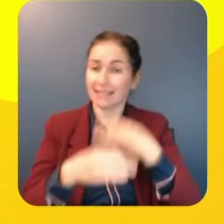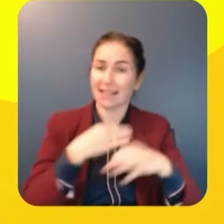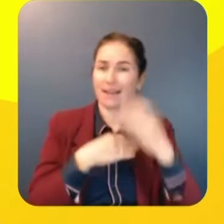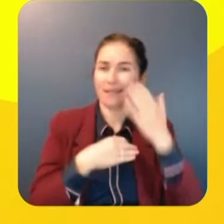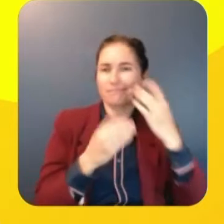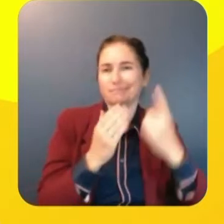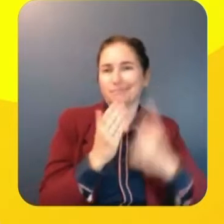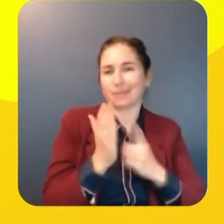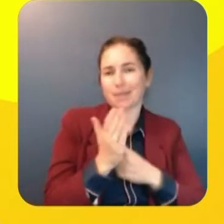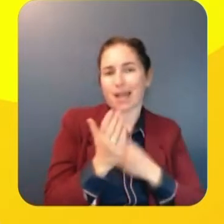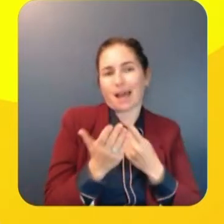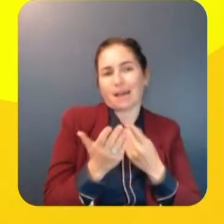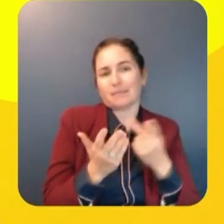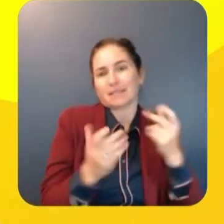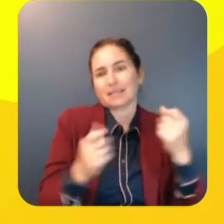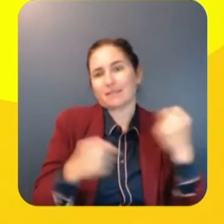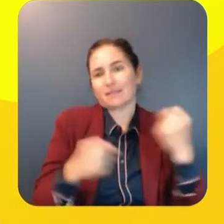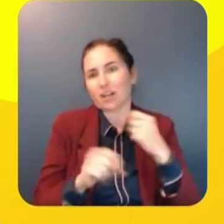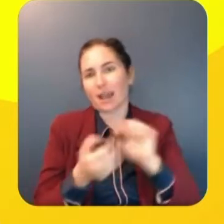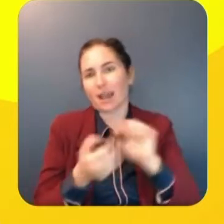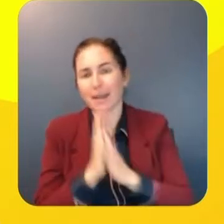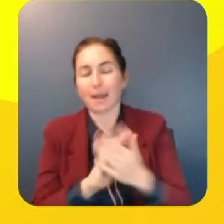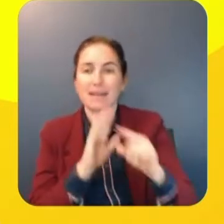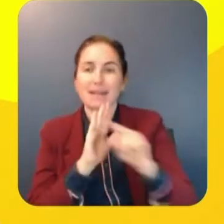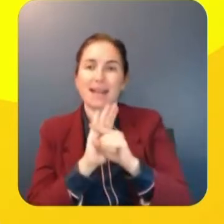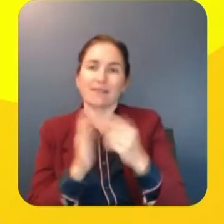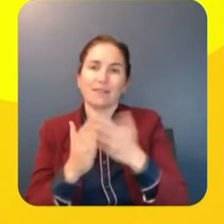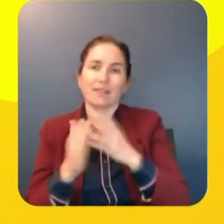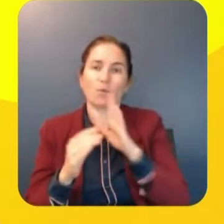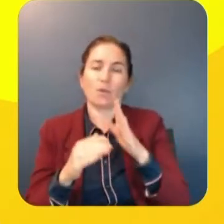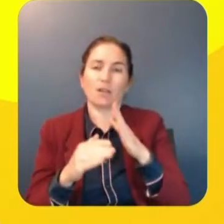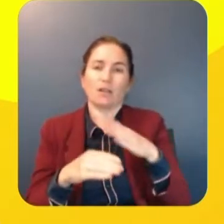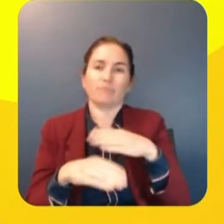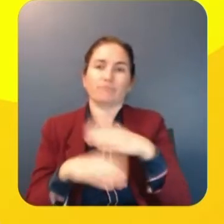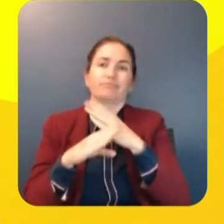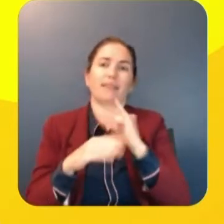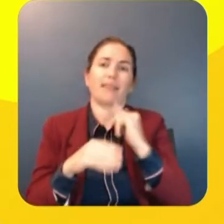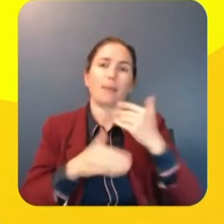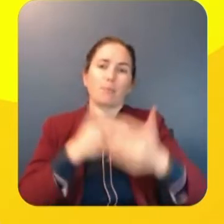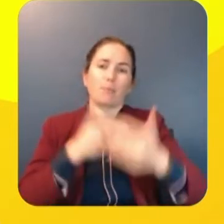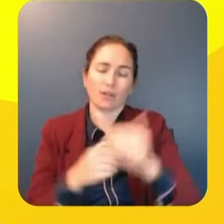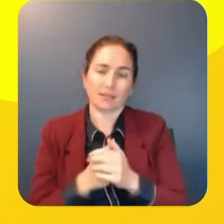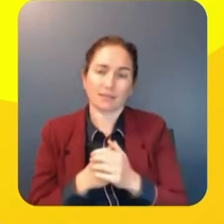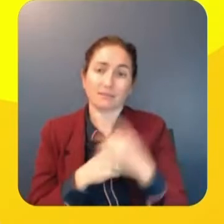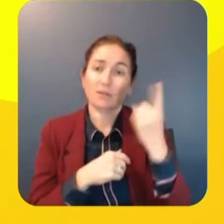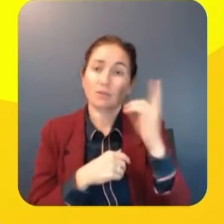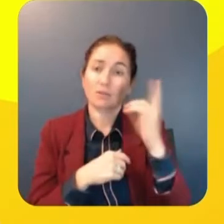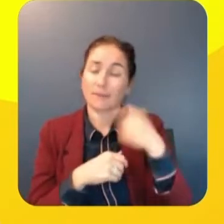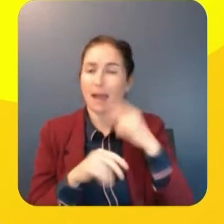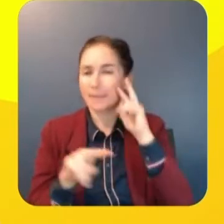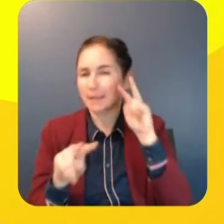fear can become a negative force that holds back that progress. And that's also something that I am keeping an eye on right now.